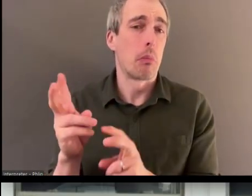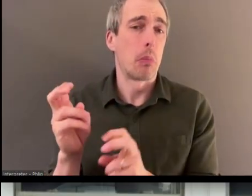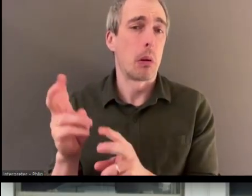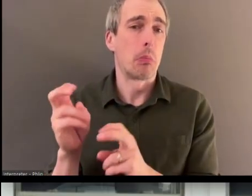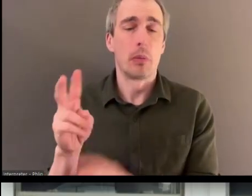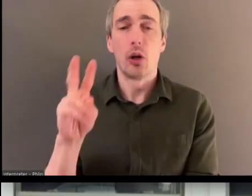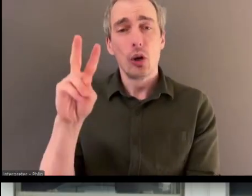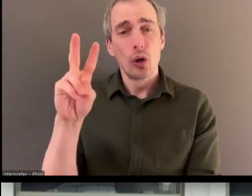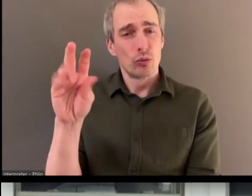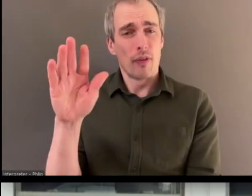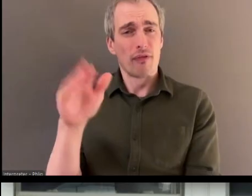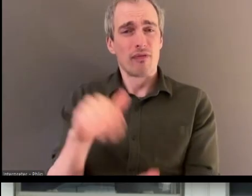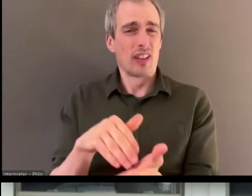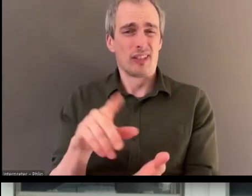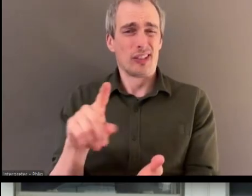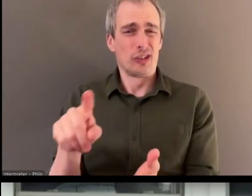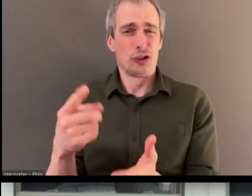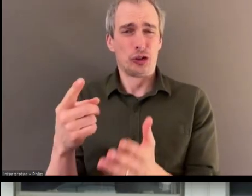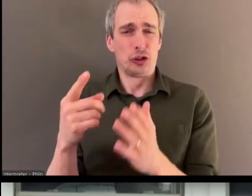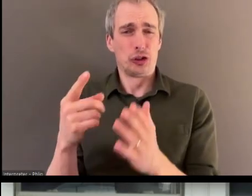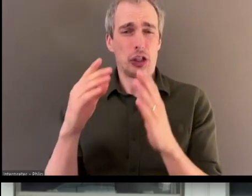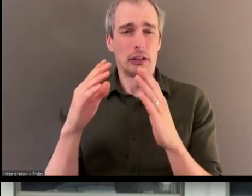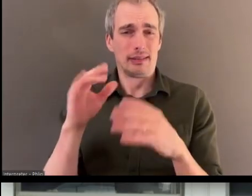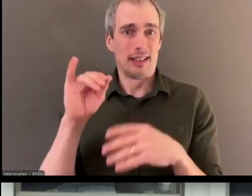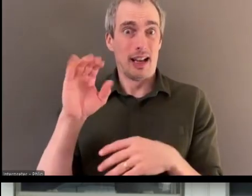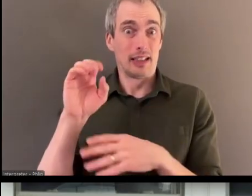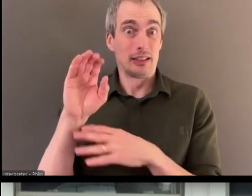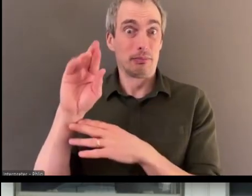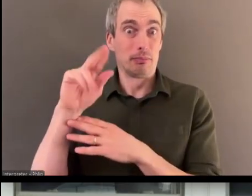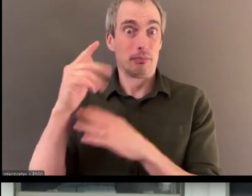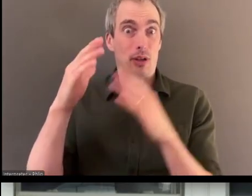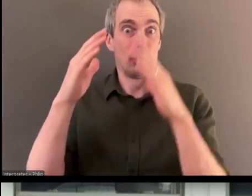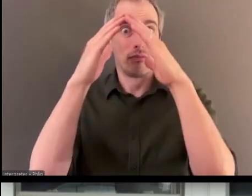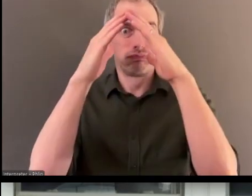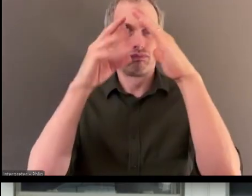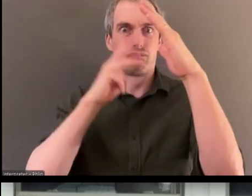But those are the PDFs that we really focus on as PDFs that we have to do something